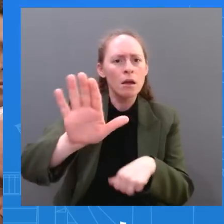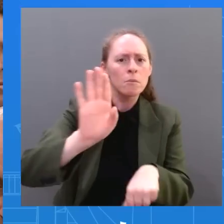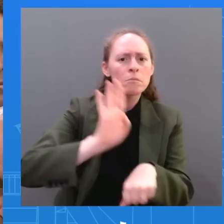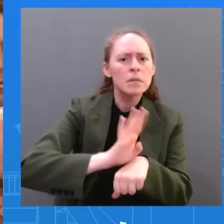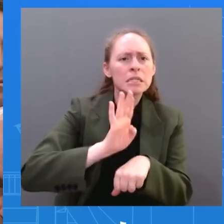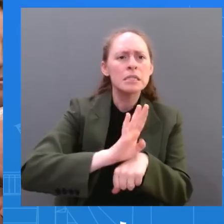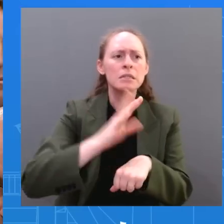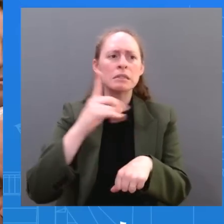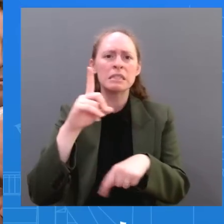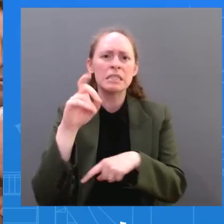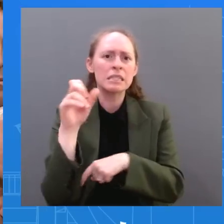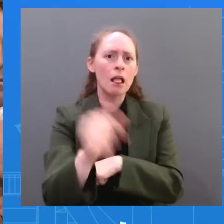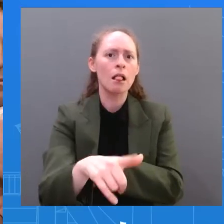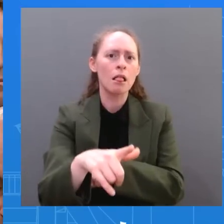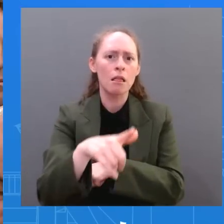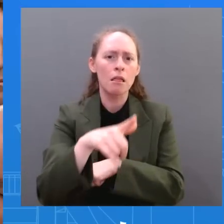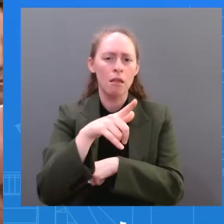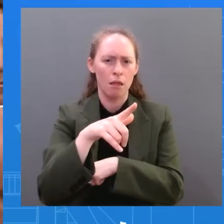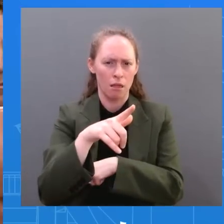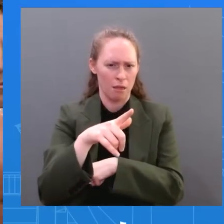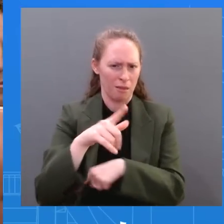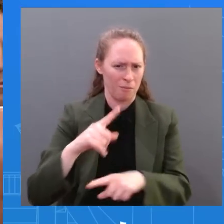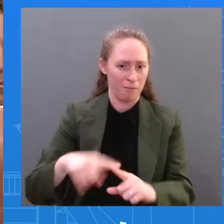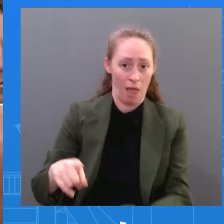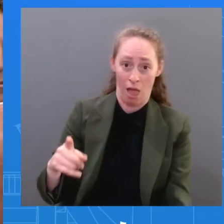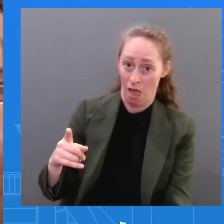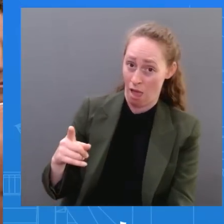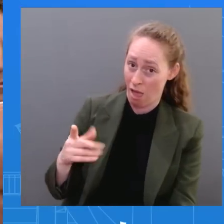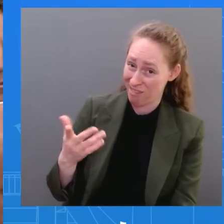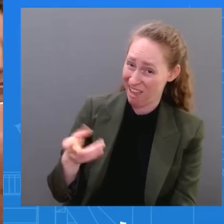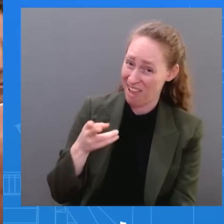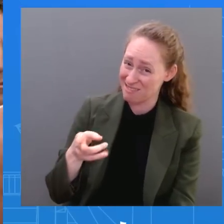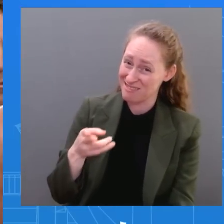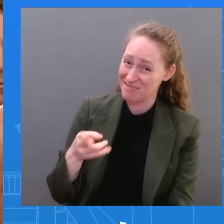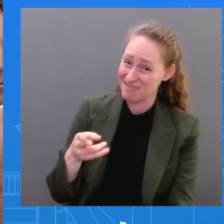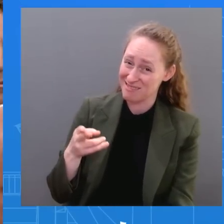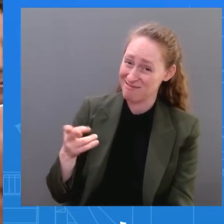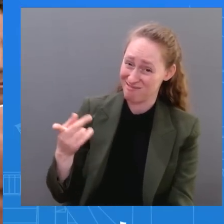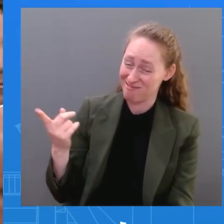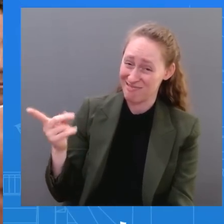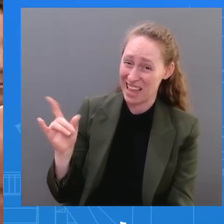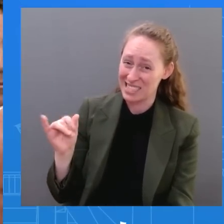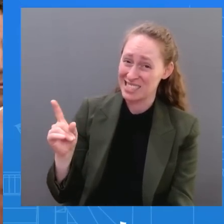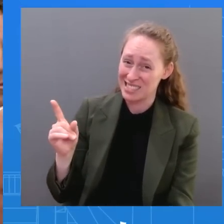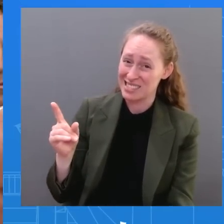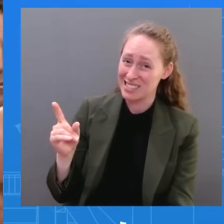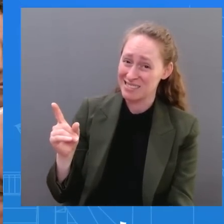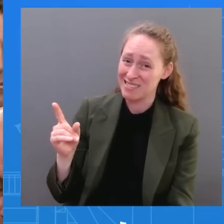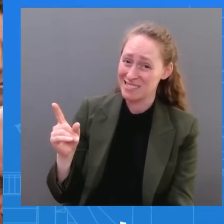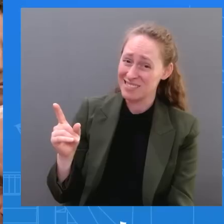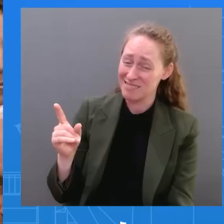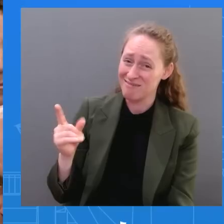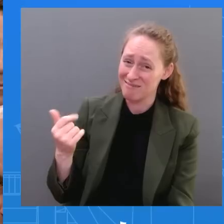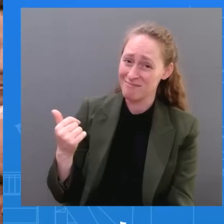it certainly seems like he was seeking to do exactly that -- have a conversation about these business dealings.